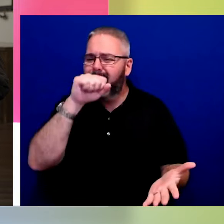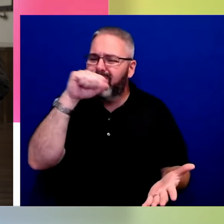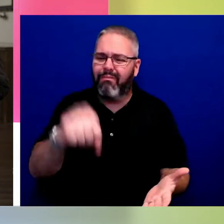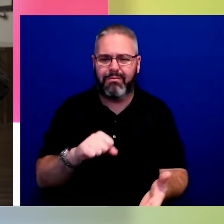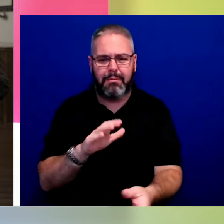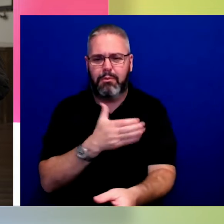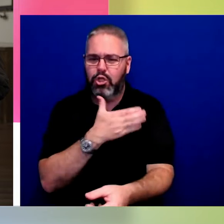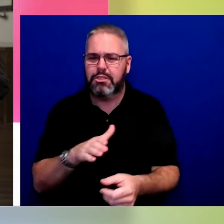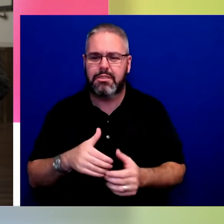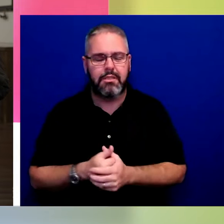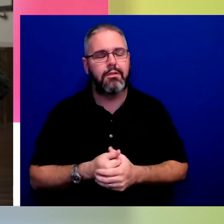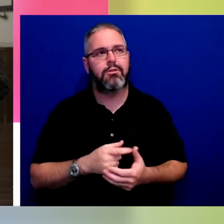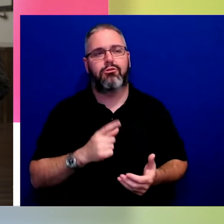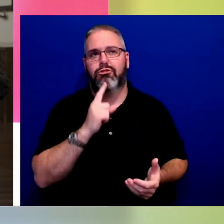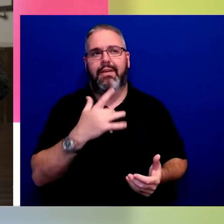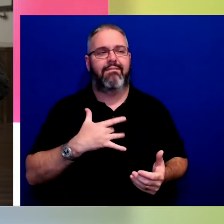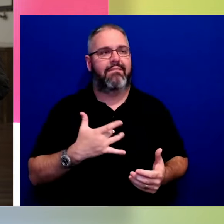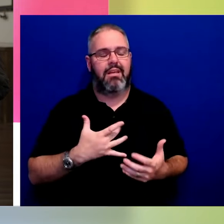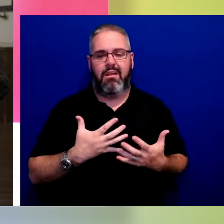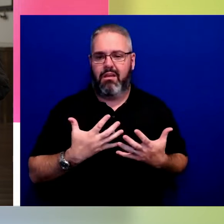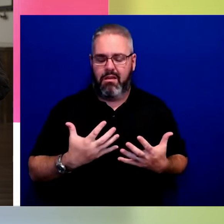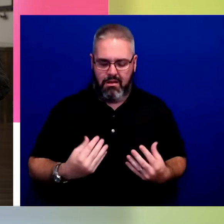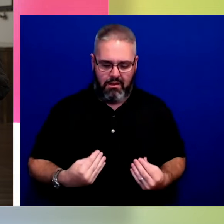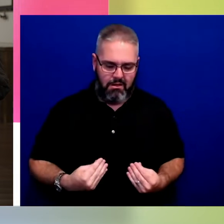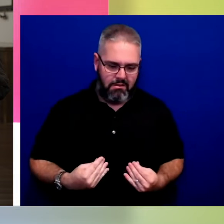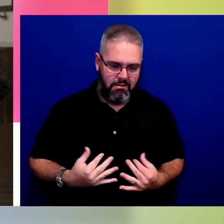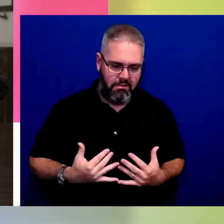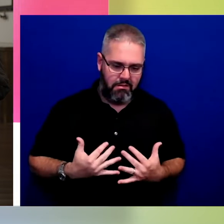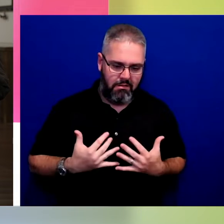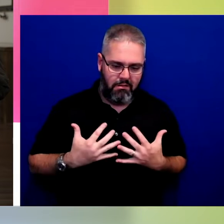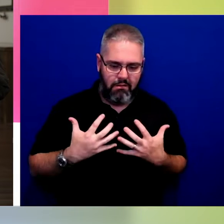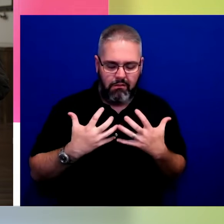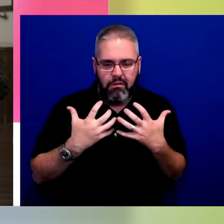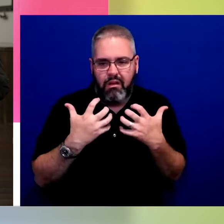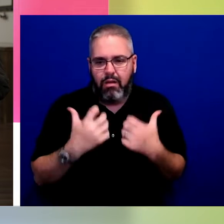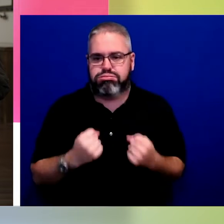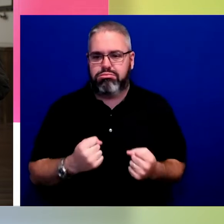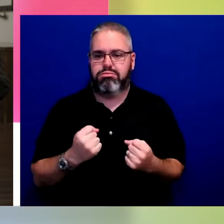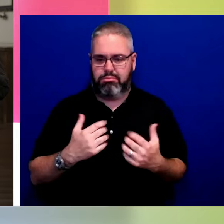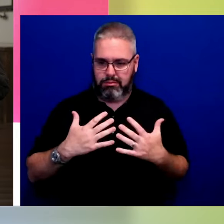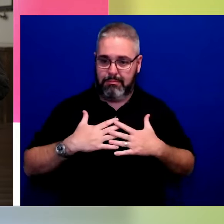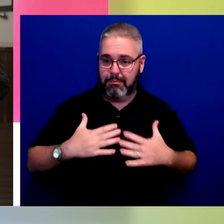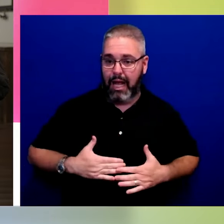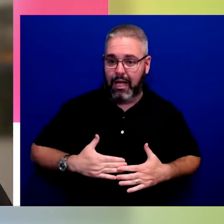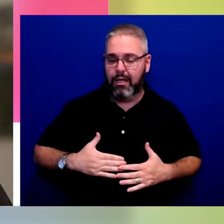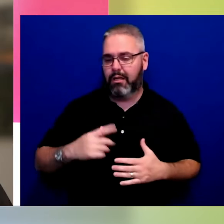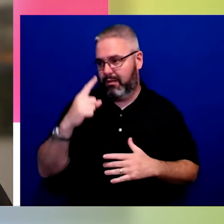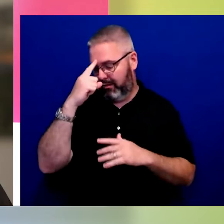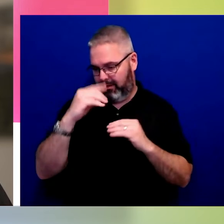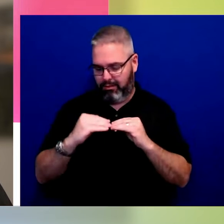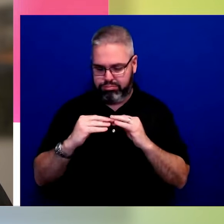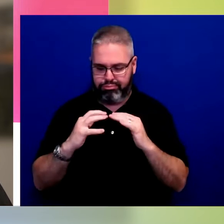it brings a healing frequency to my body and my mind.